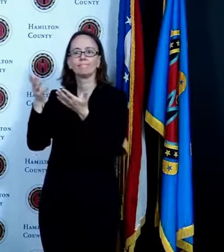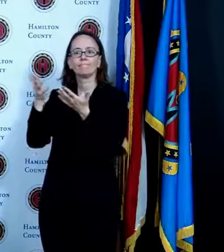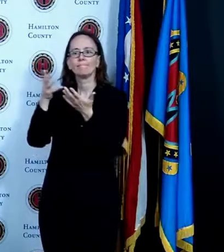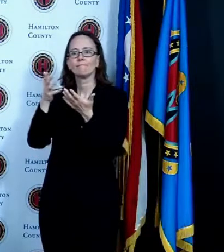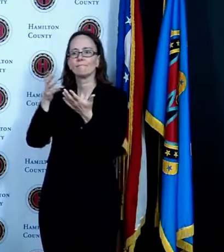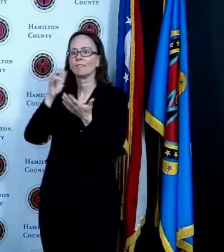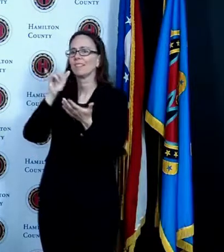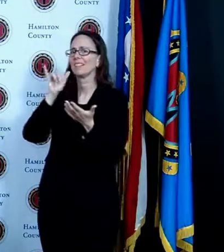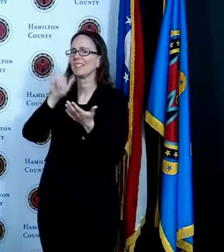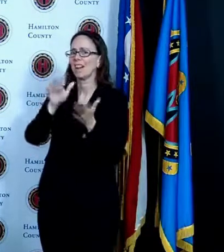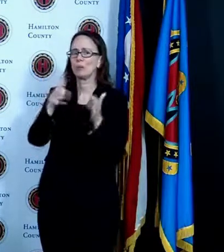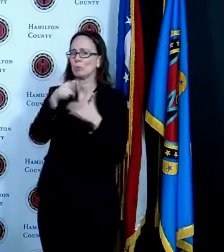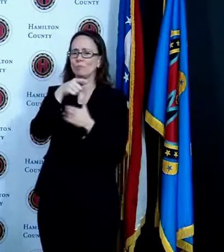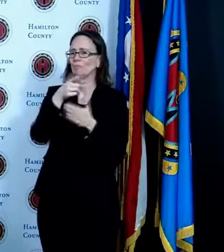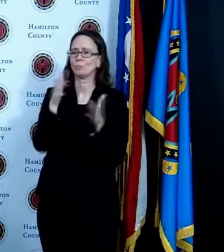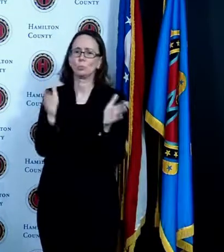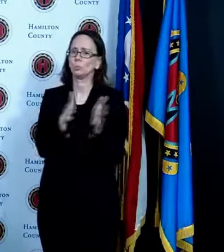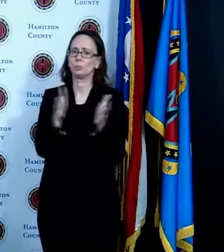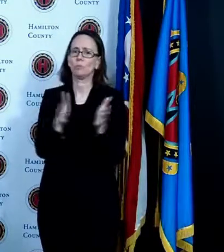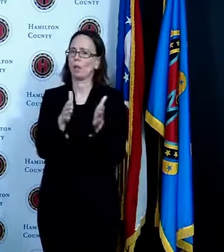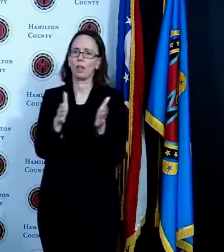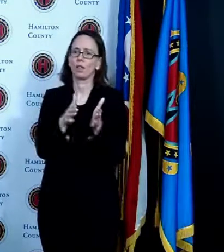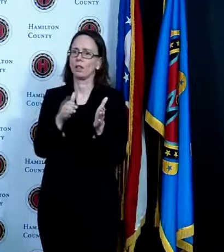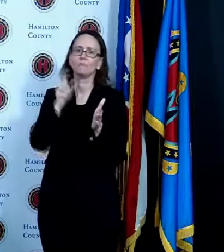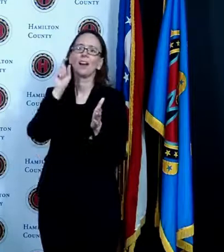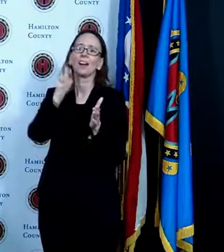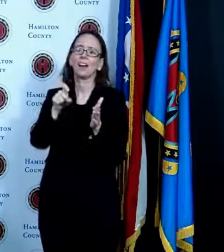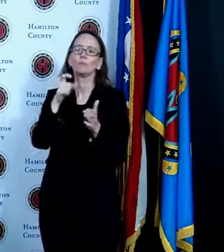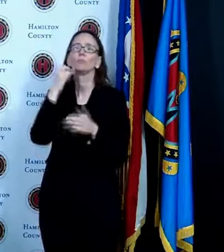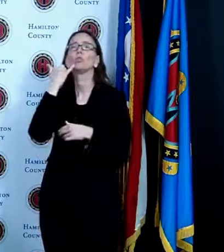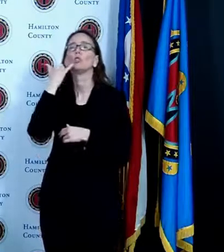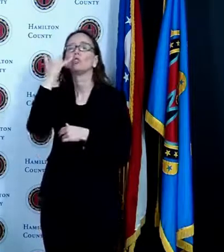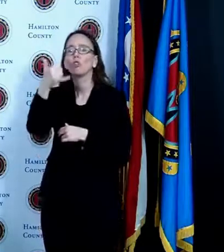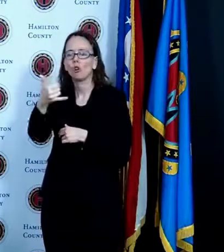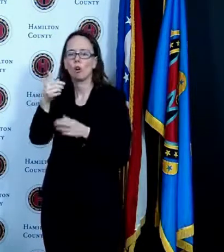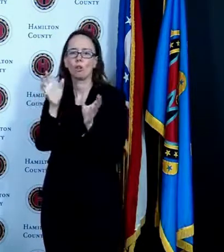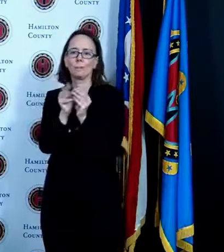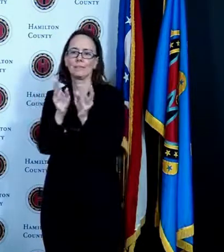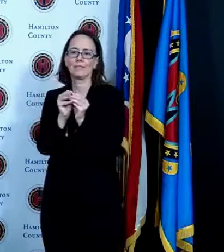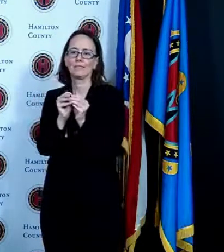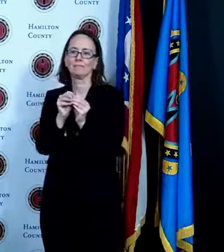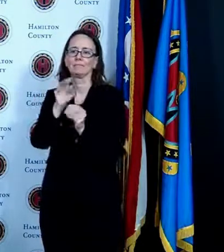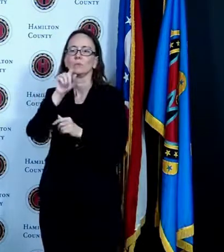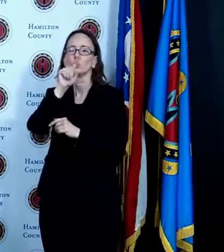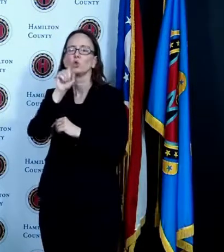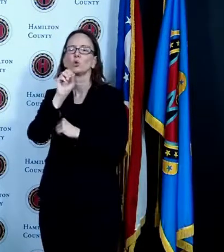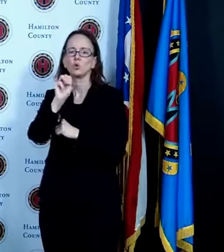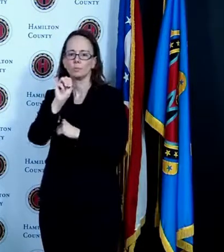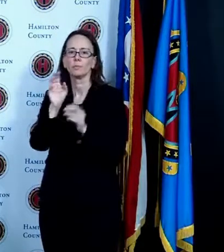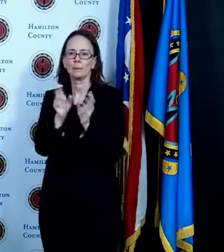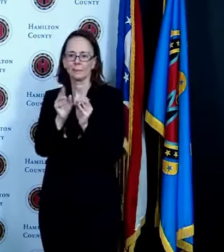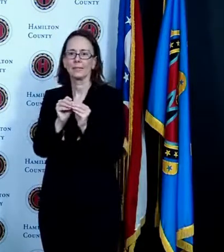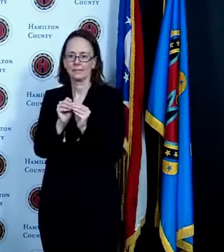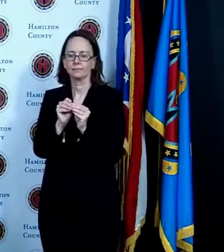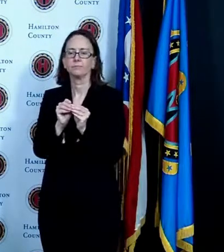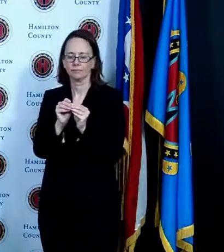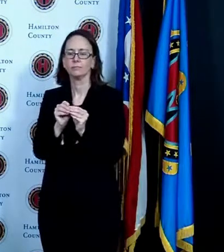pretty small room and so we will update as far as when we will go in person with